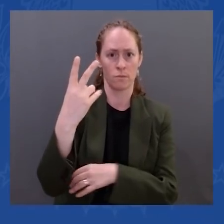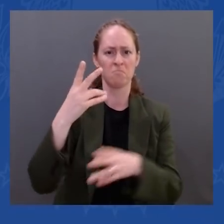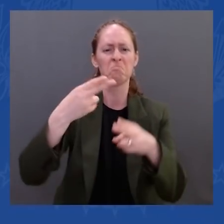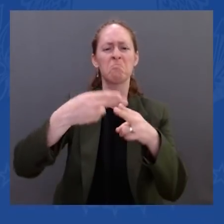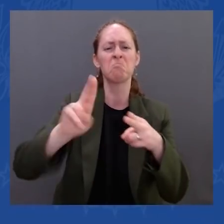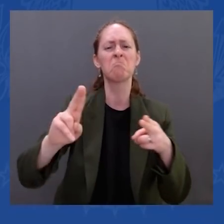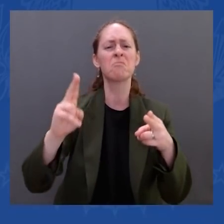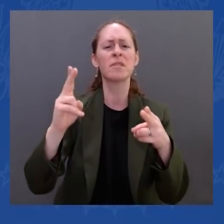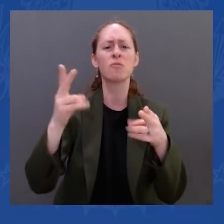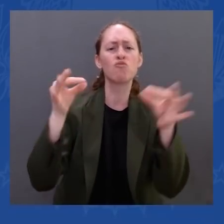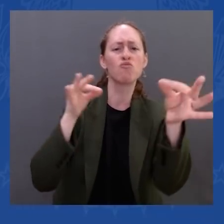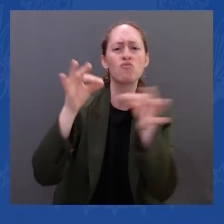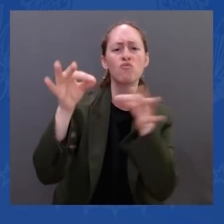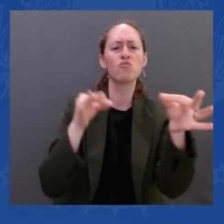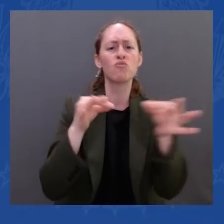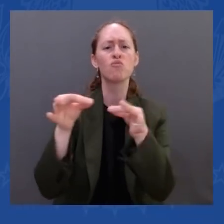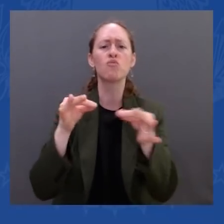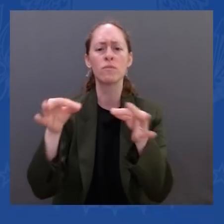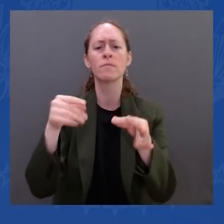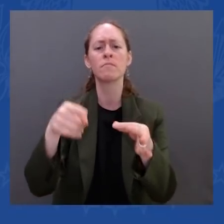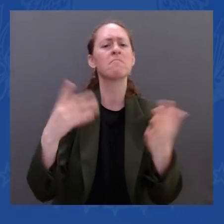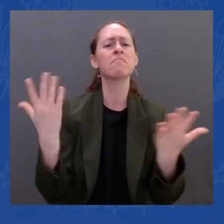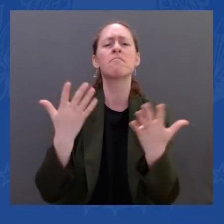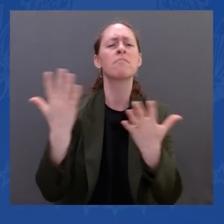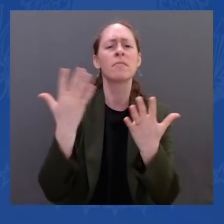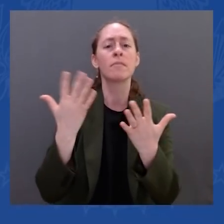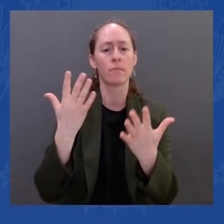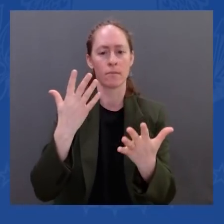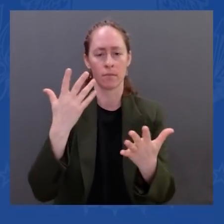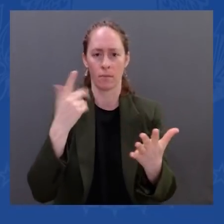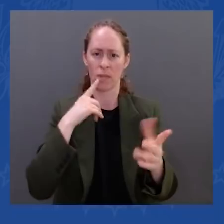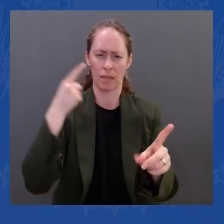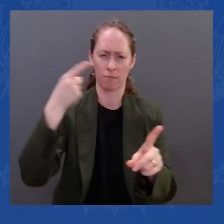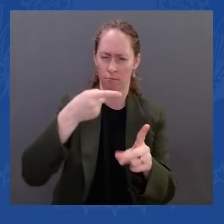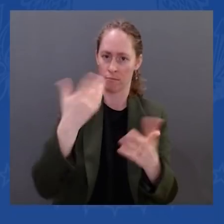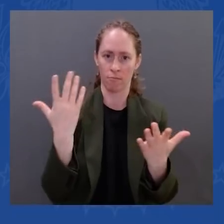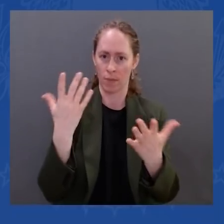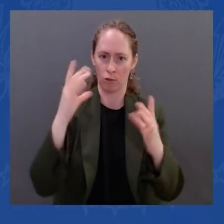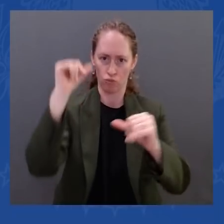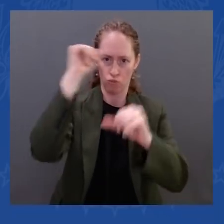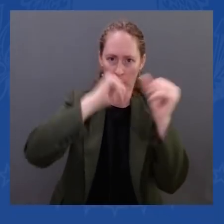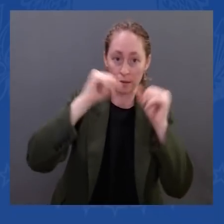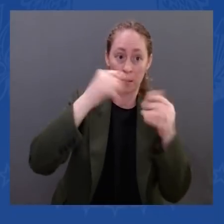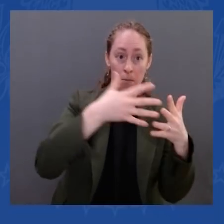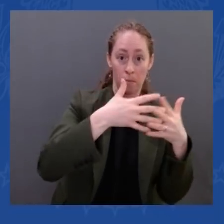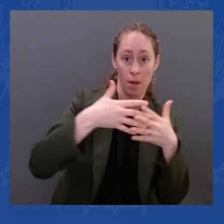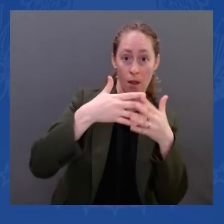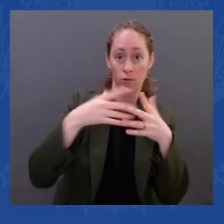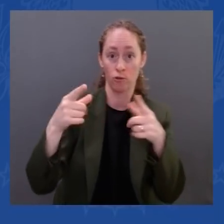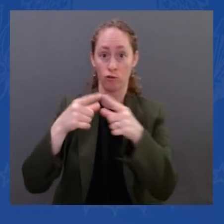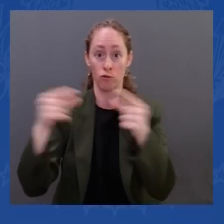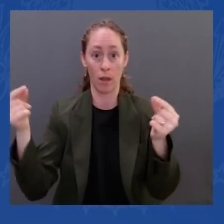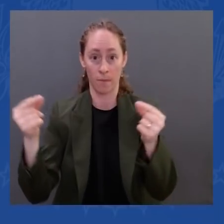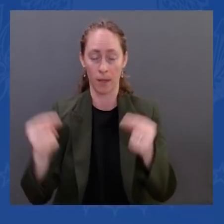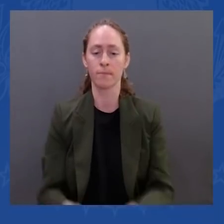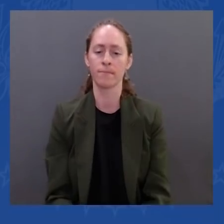as we keep in mind the current situation in Ukraine and the strategic importance of the Indo-Pacific